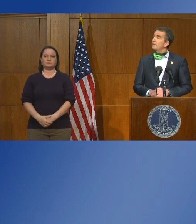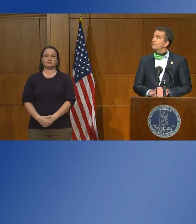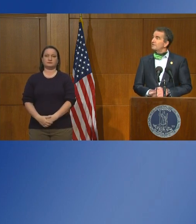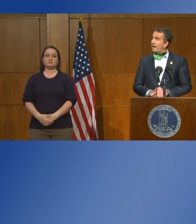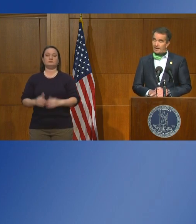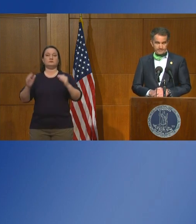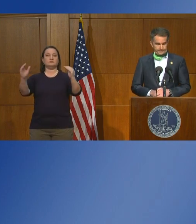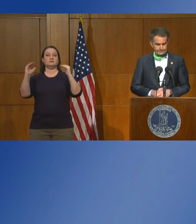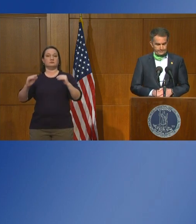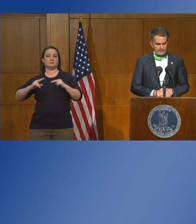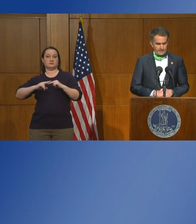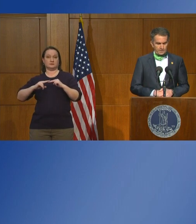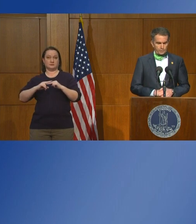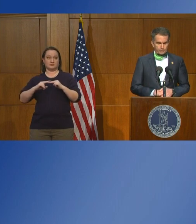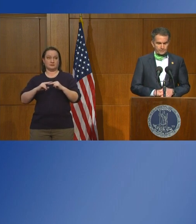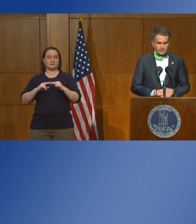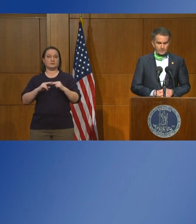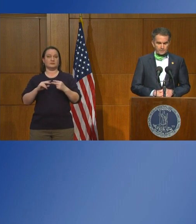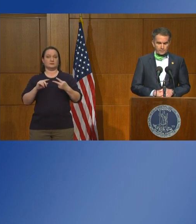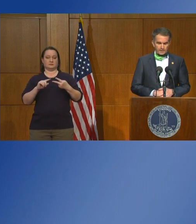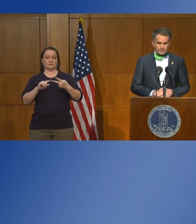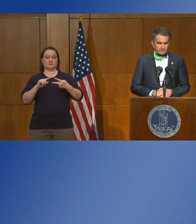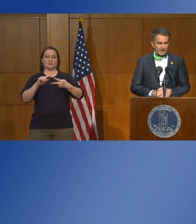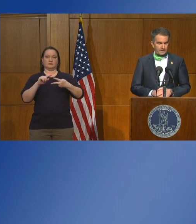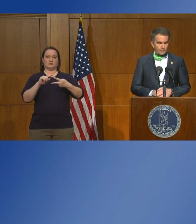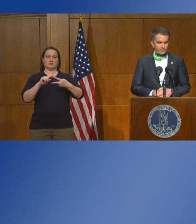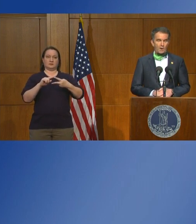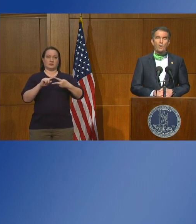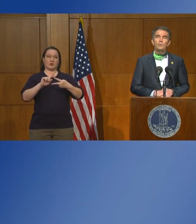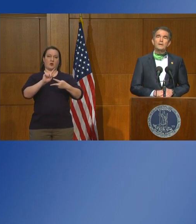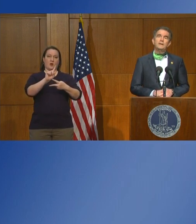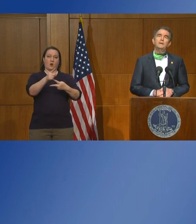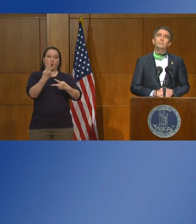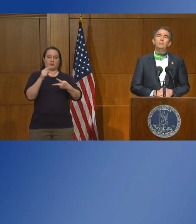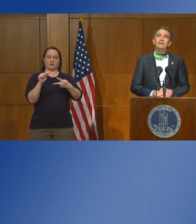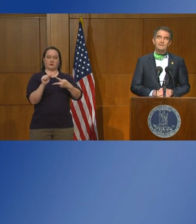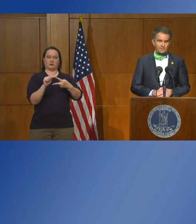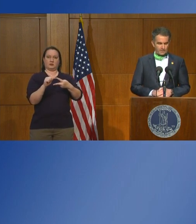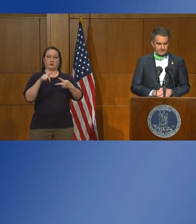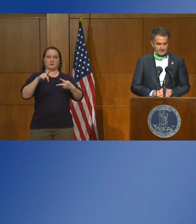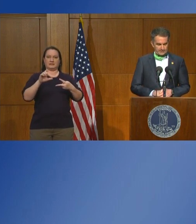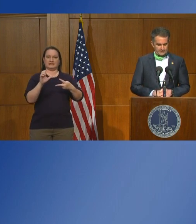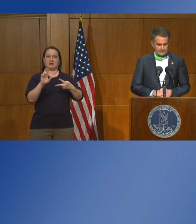IS THIRTEEN POINT 4% AND ON